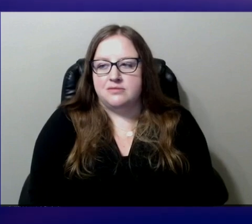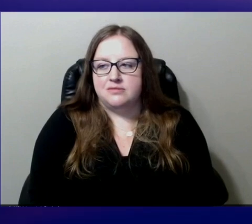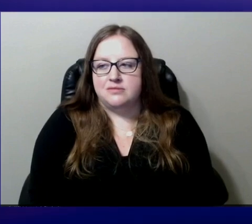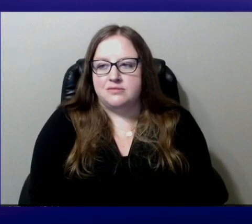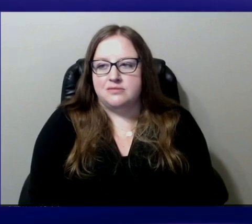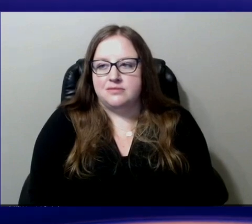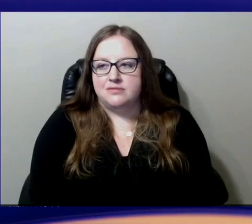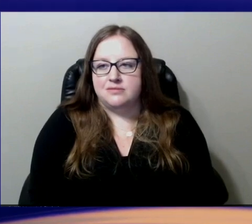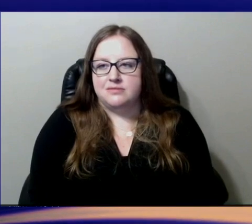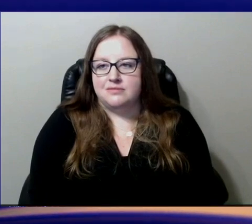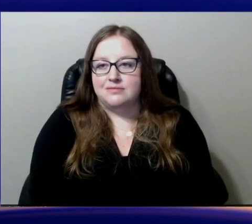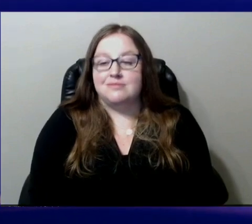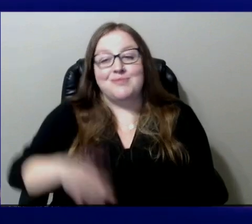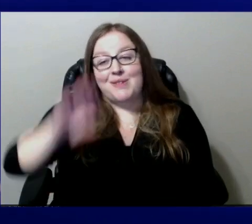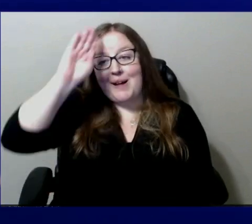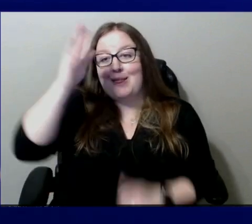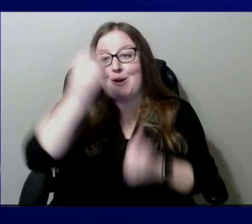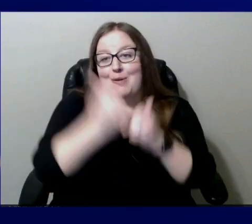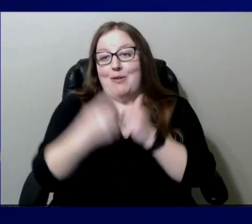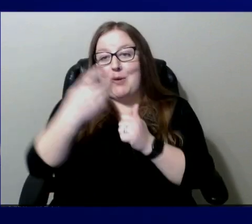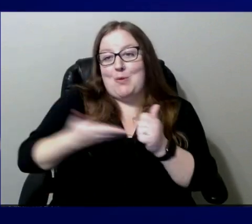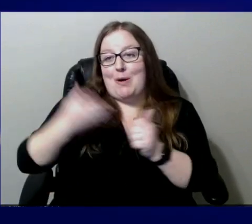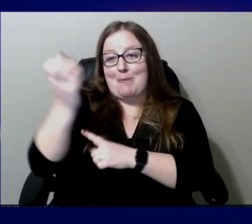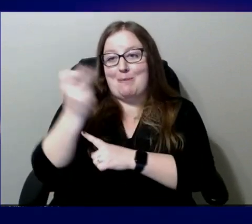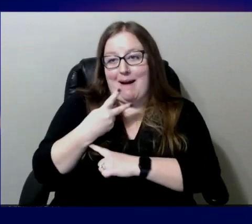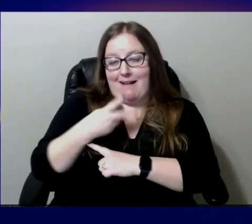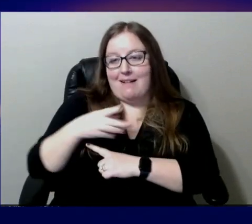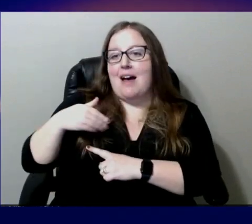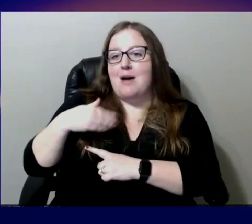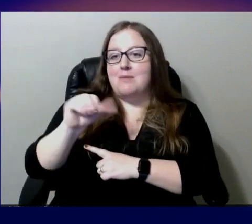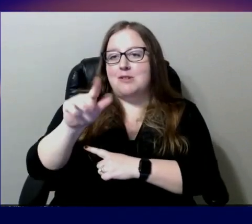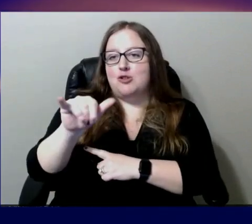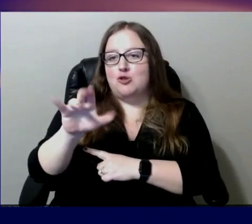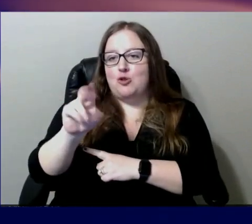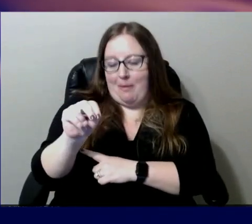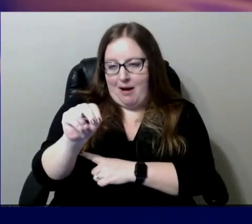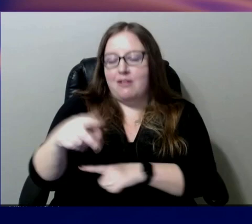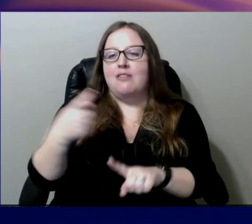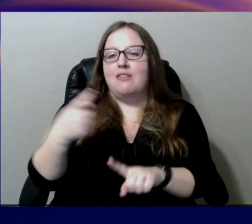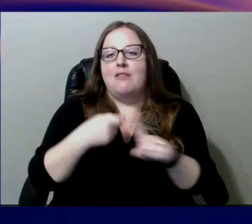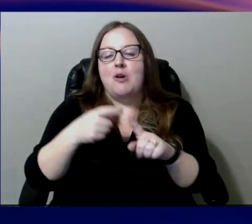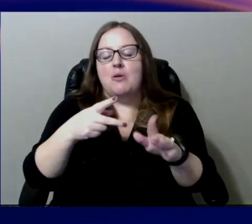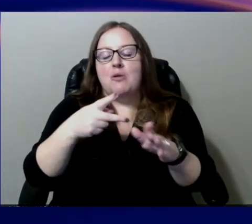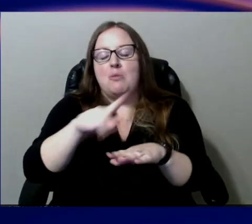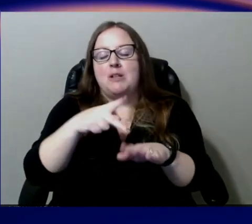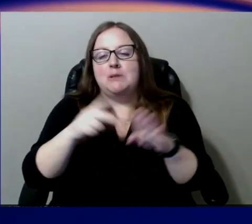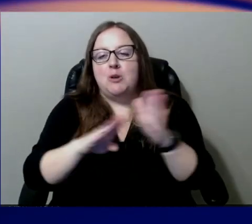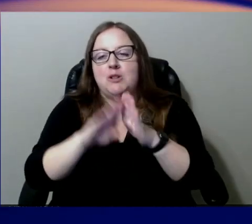Hello everyone, welcome back. I'm Suman Debnath, a Principal Developer Advocate with Amazon EFS